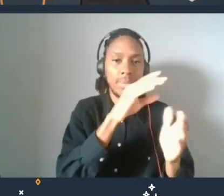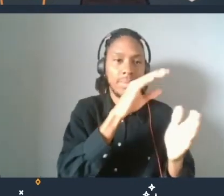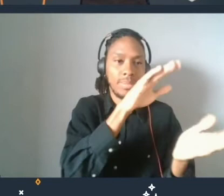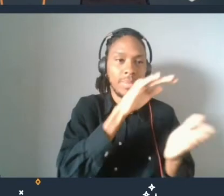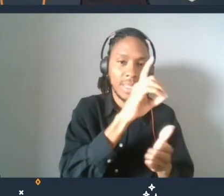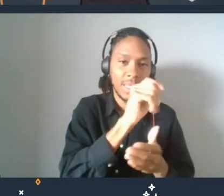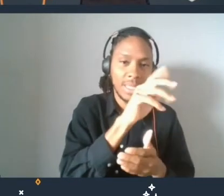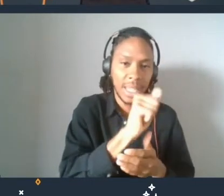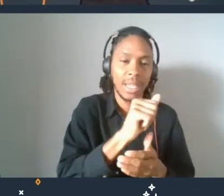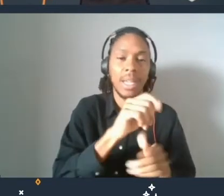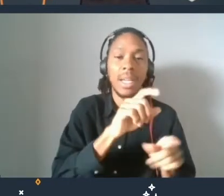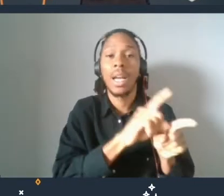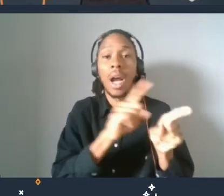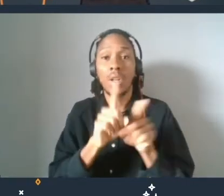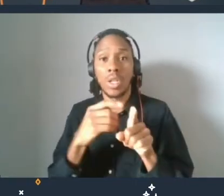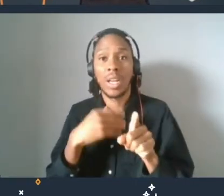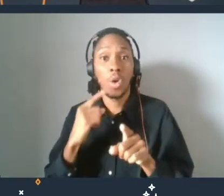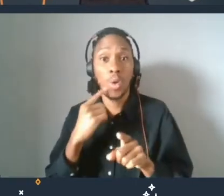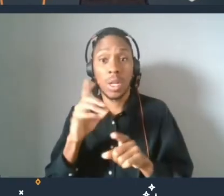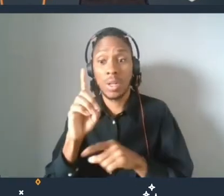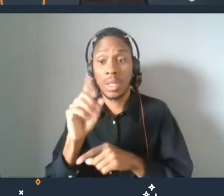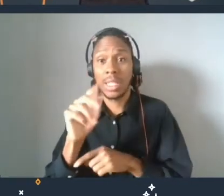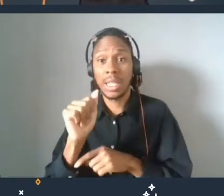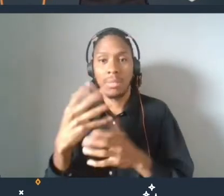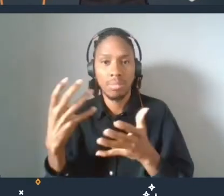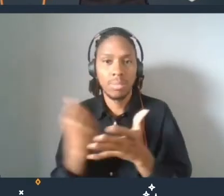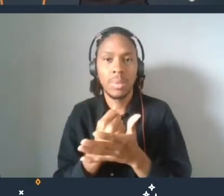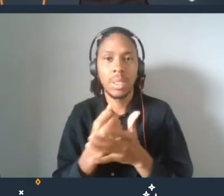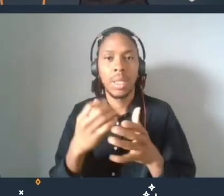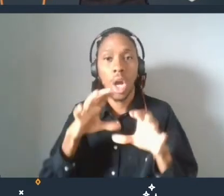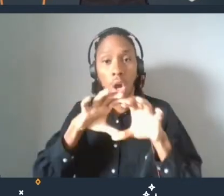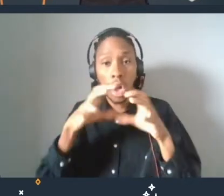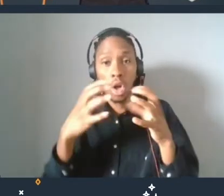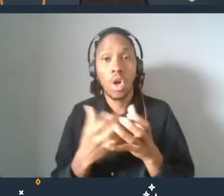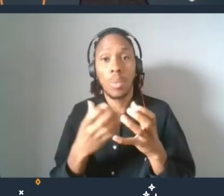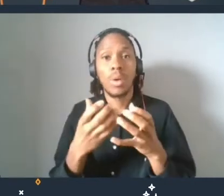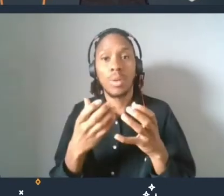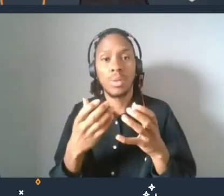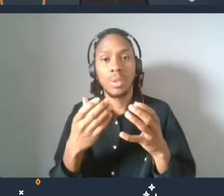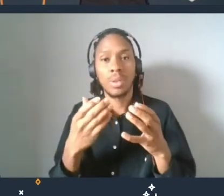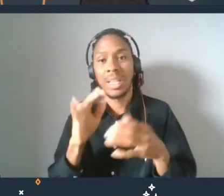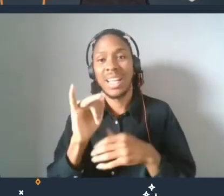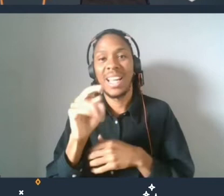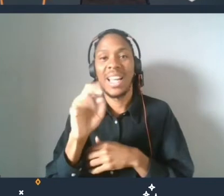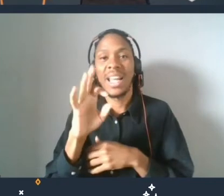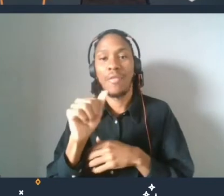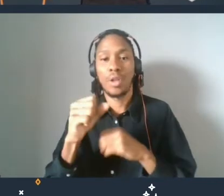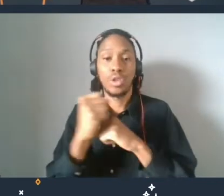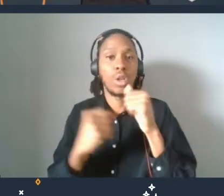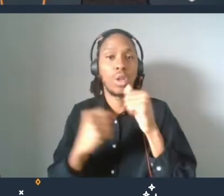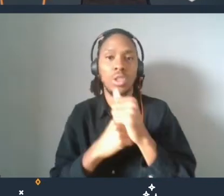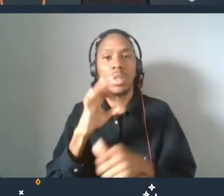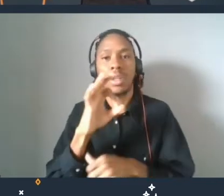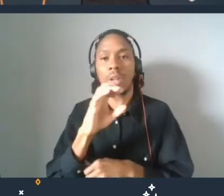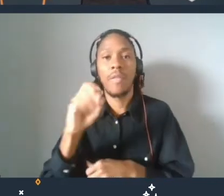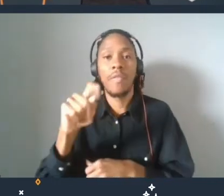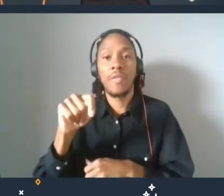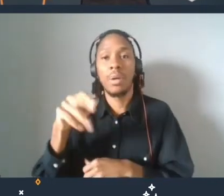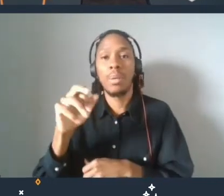by taking advantage of our global infrastructure footprint. And then finally, we've added some enhancements to S3 Object Ownership at re:Invent,